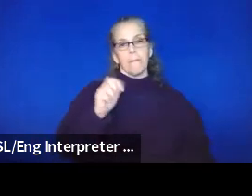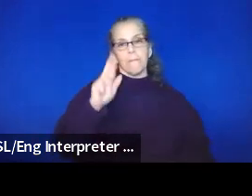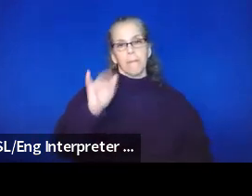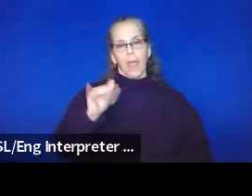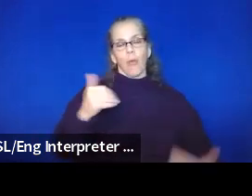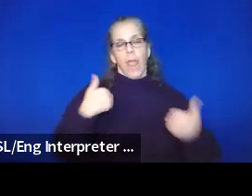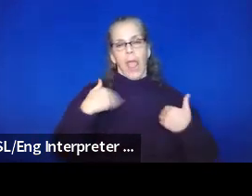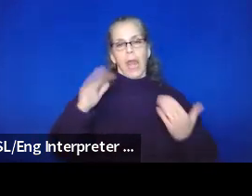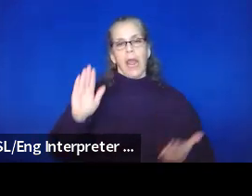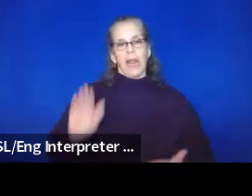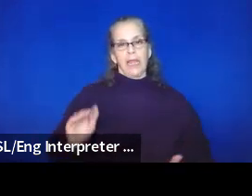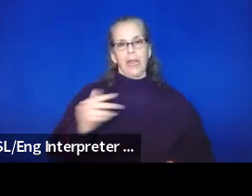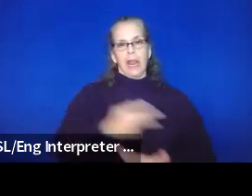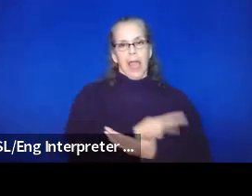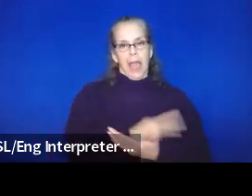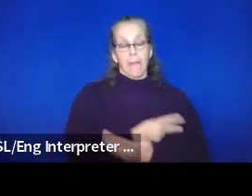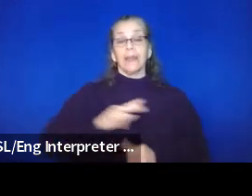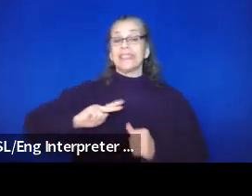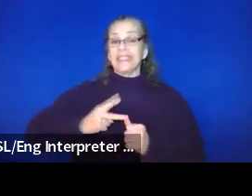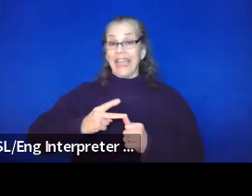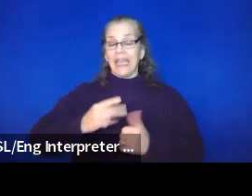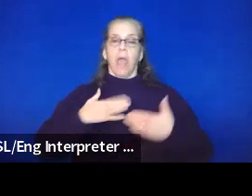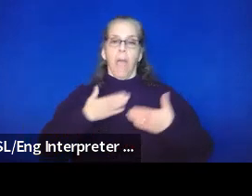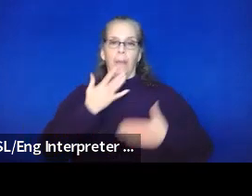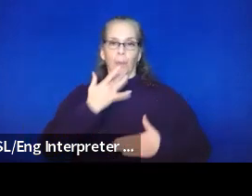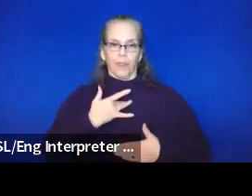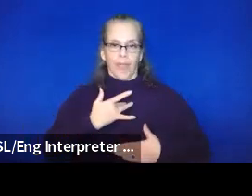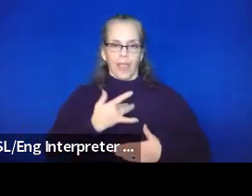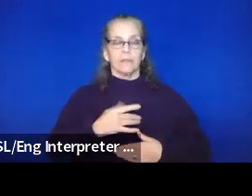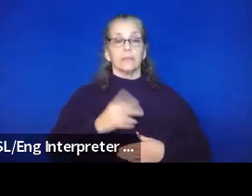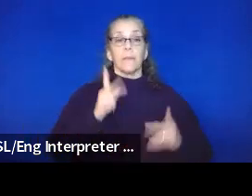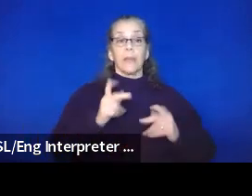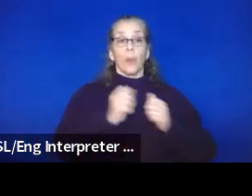birthday. People with cochlear implants can't tell which